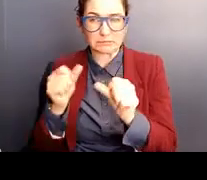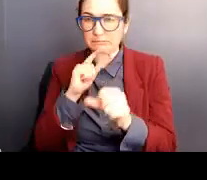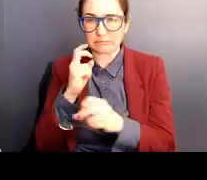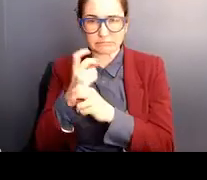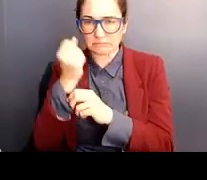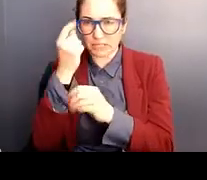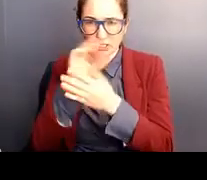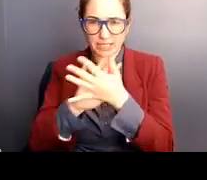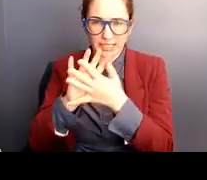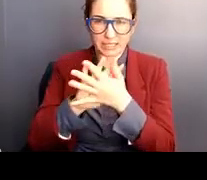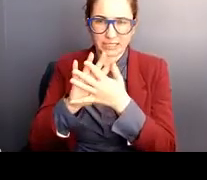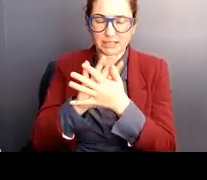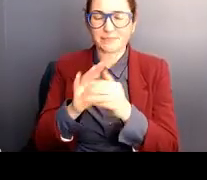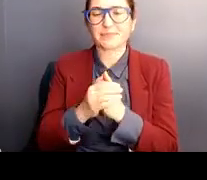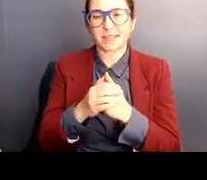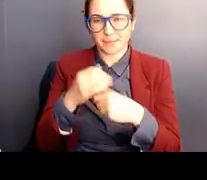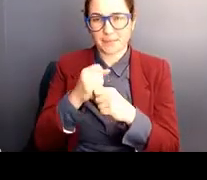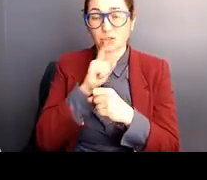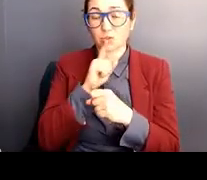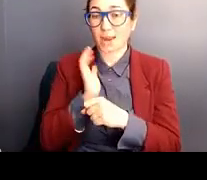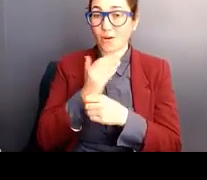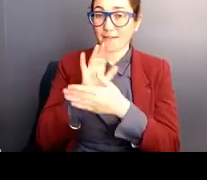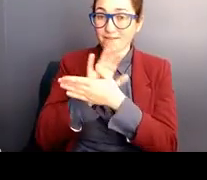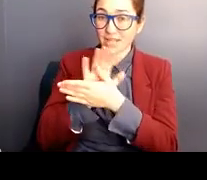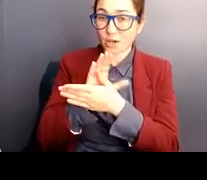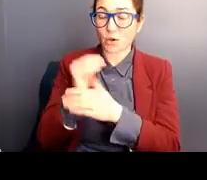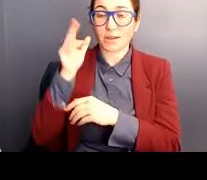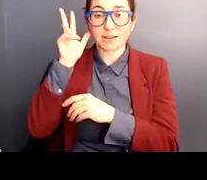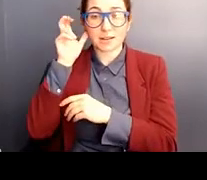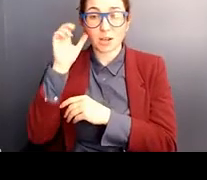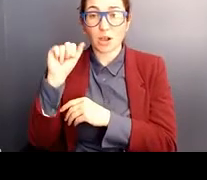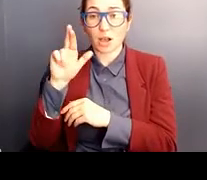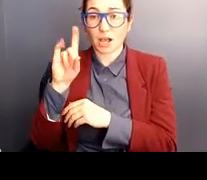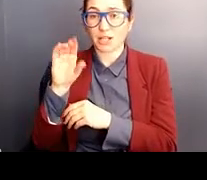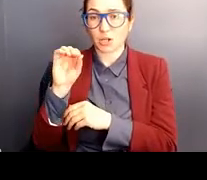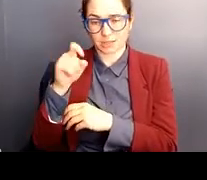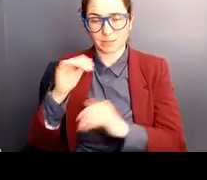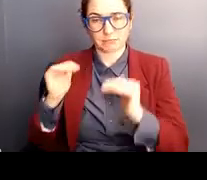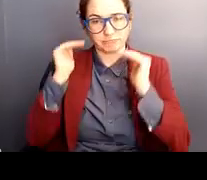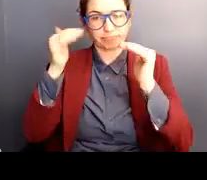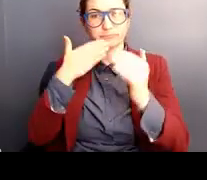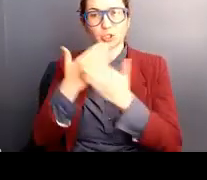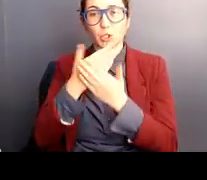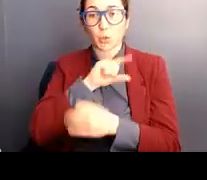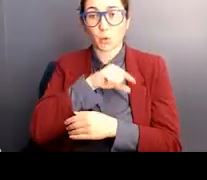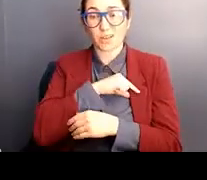sure that the videos that we're producing, the audio and the video are of high quality. So it's worth investing in a microphone or